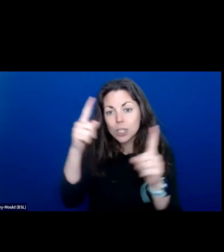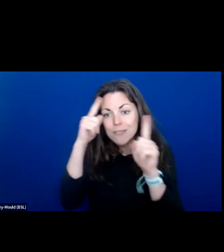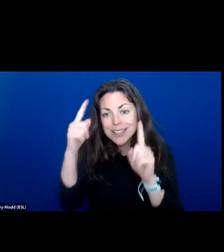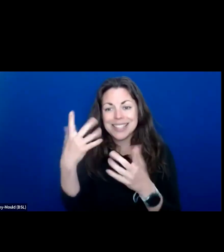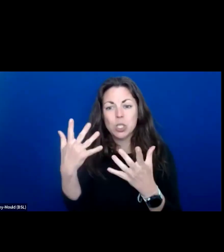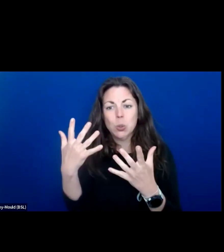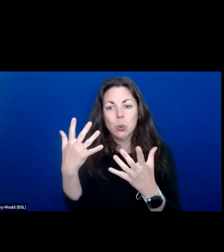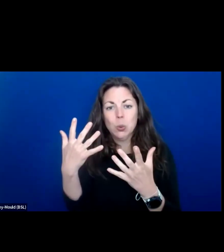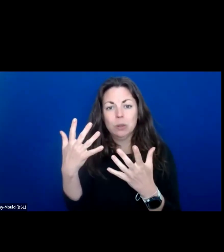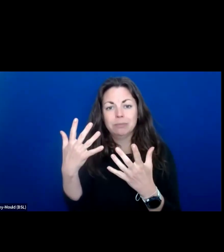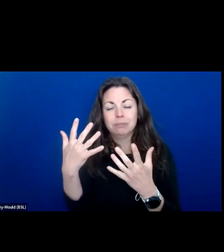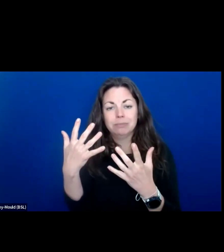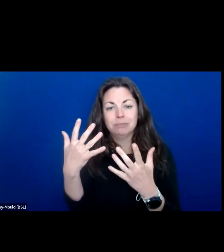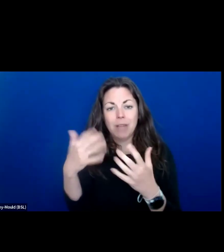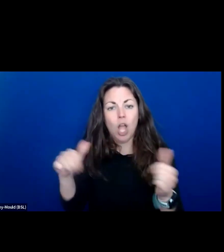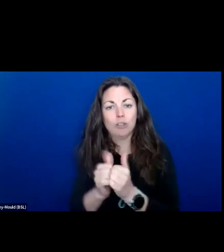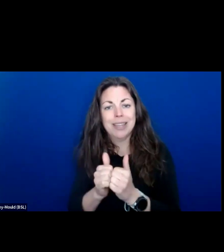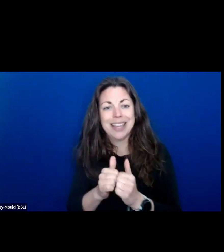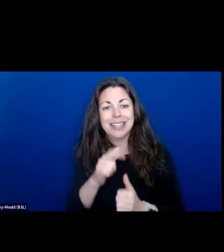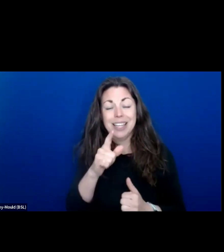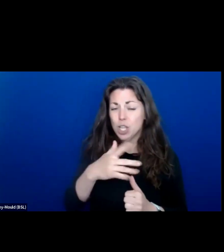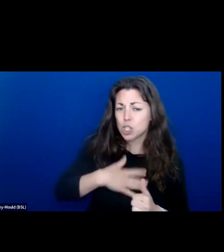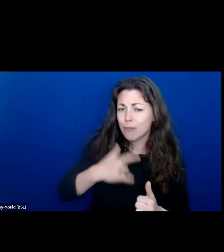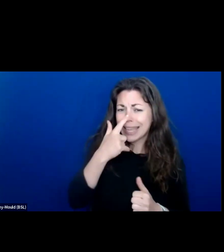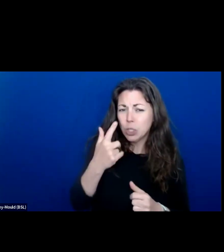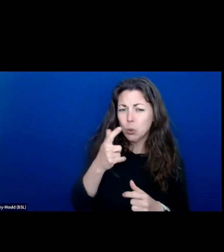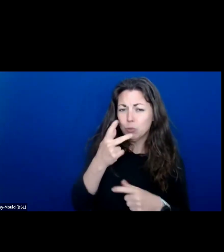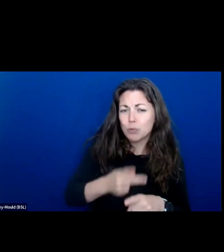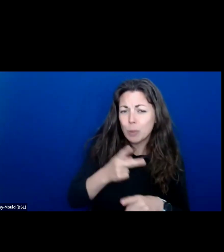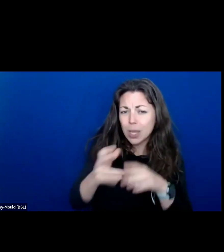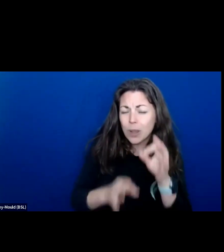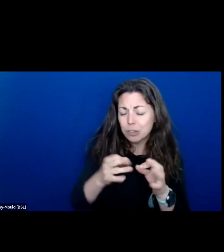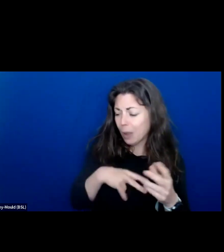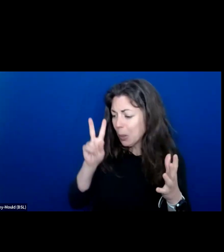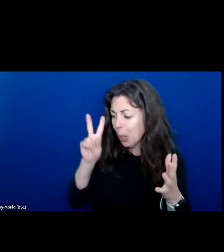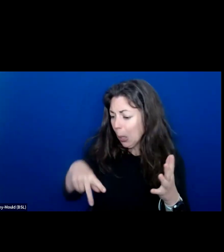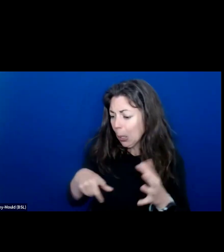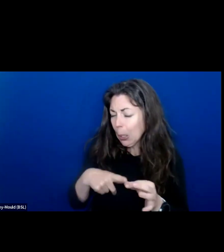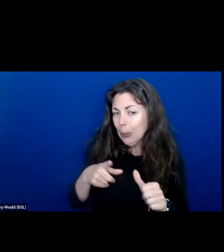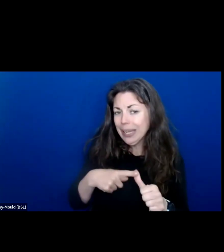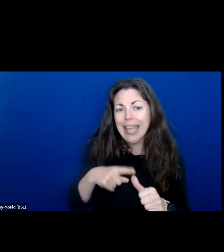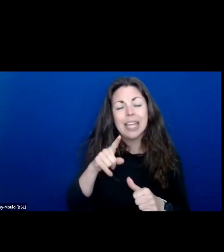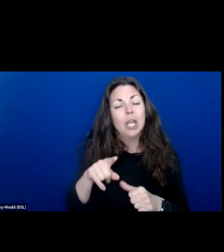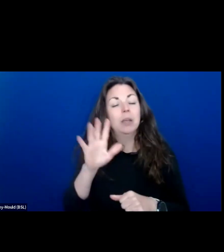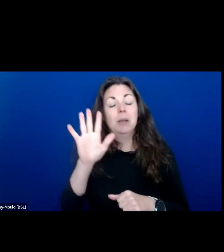please? I was just looking at the Q and A's. Amelia: Sorry. The, I know you mentioned about you carried out research to really